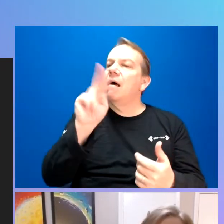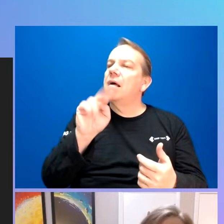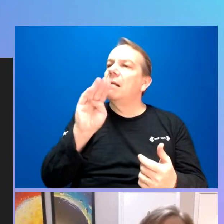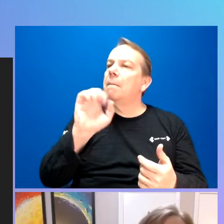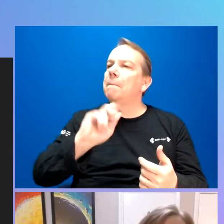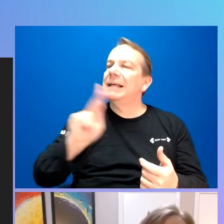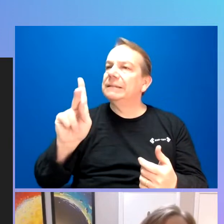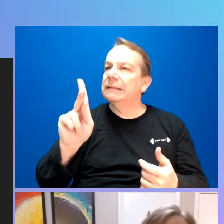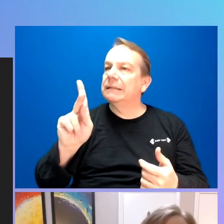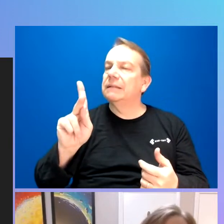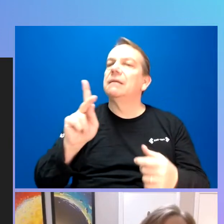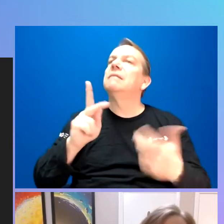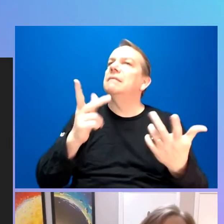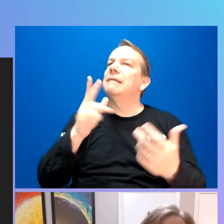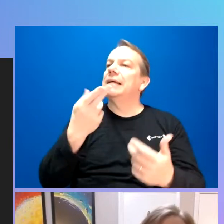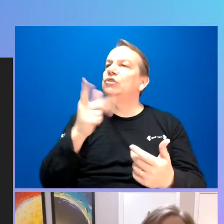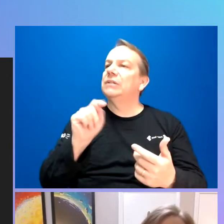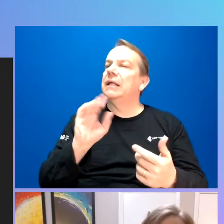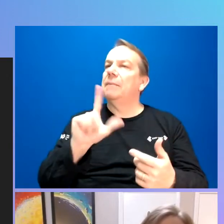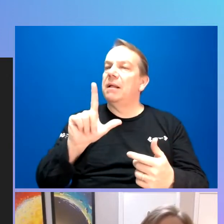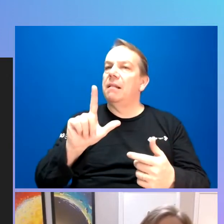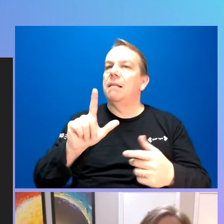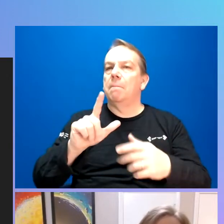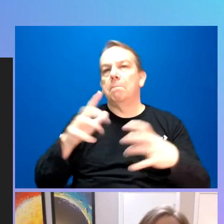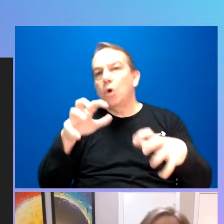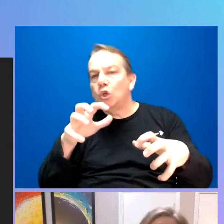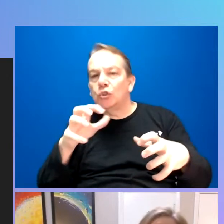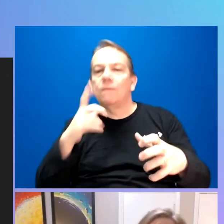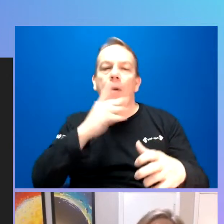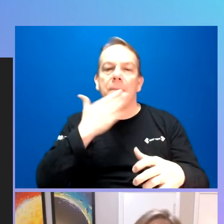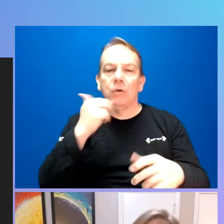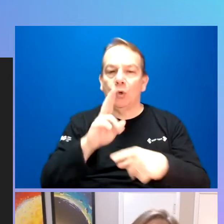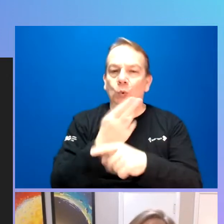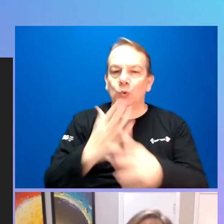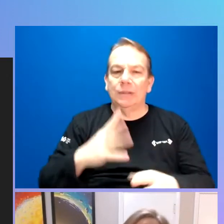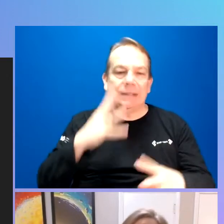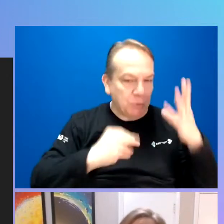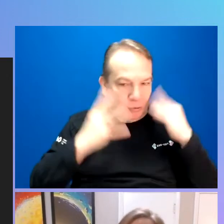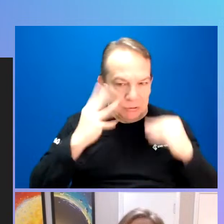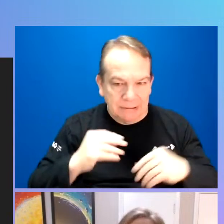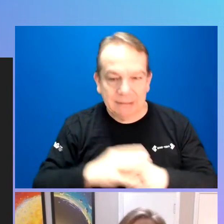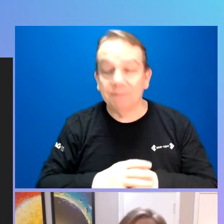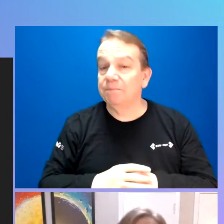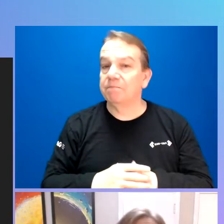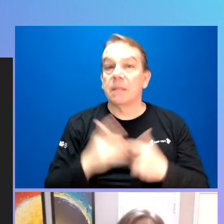Experiences. So here's the big